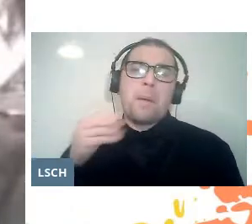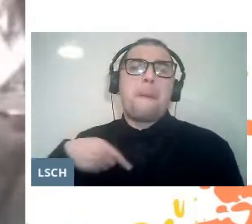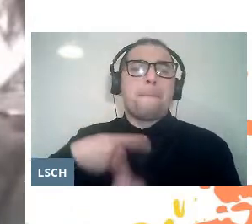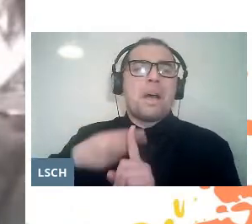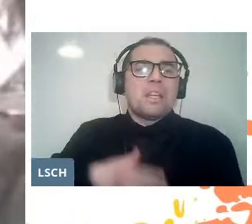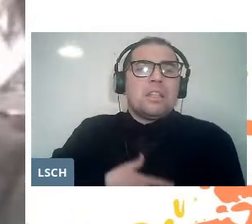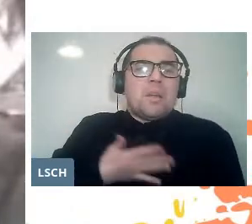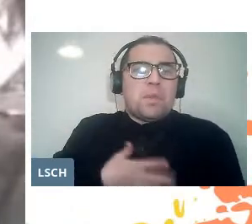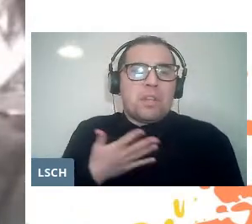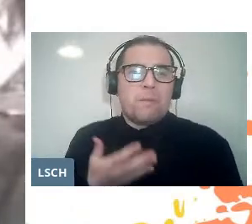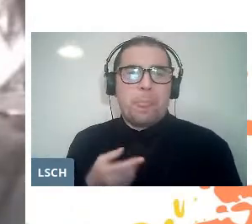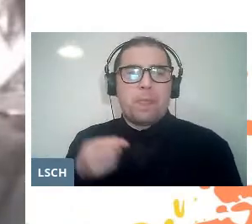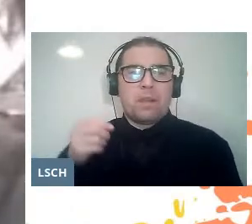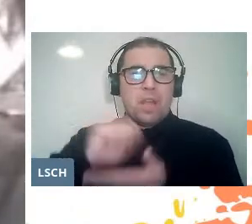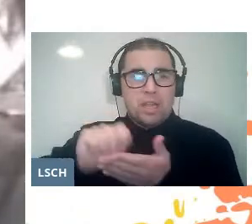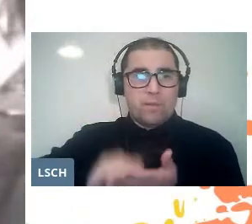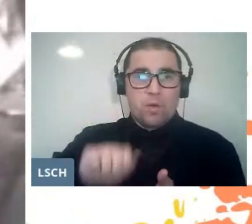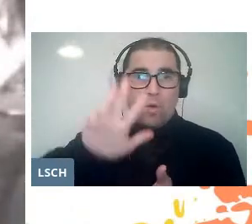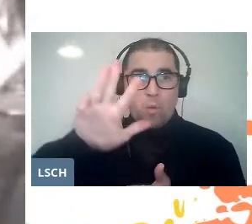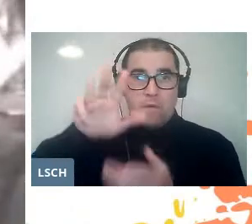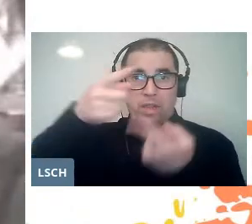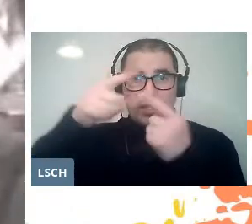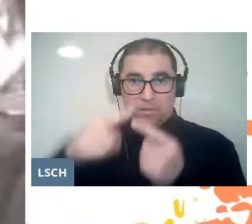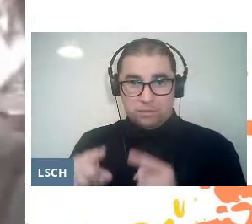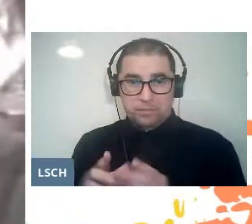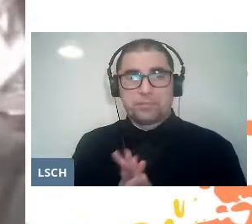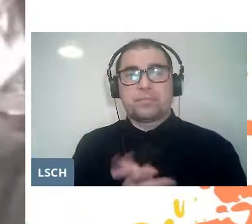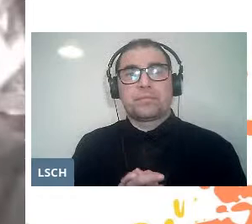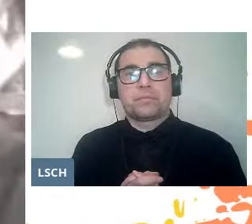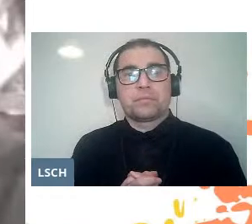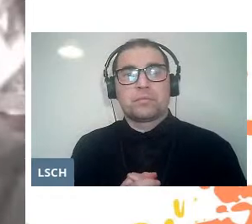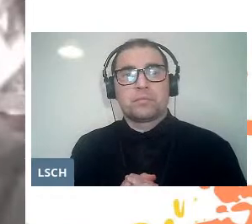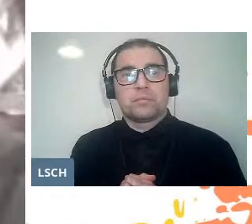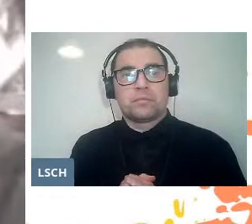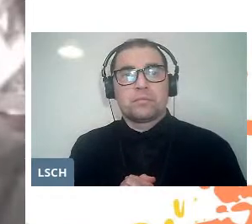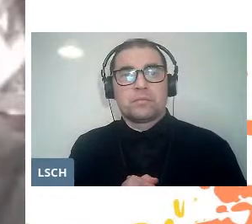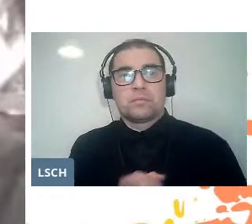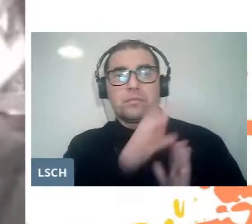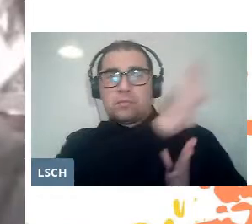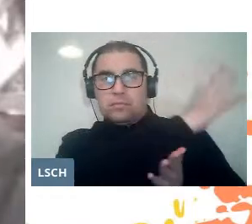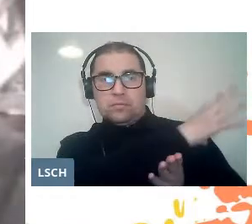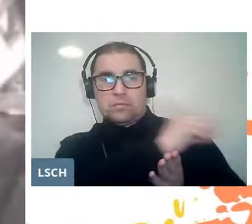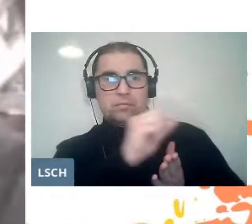He wrote nine symphonies adopting in his works the heritage of Haydn and Mozart,